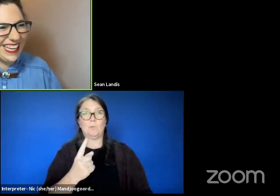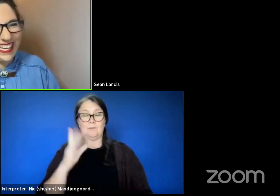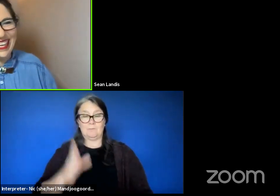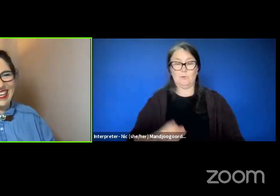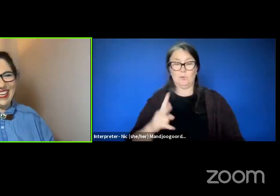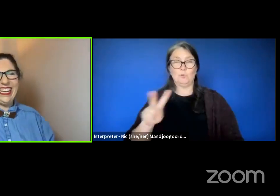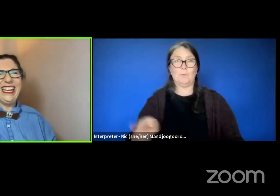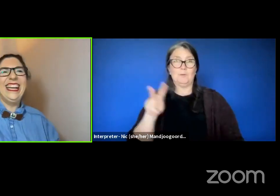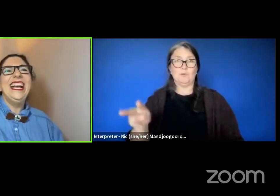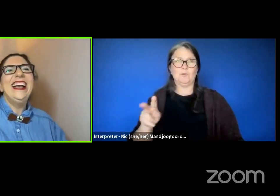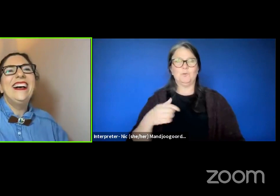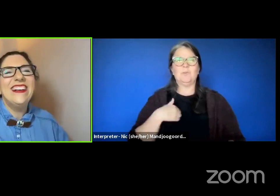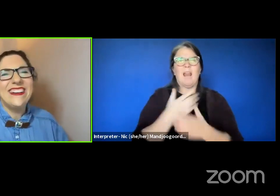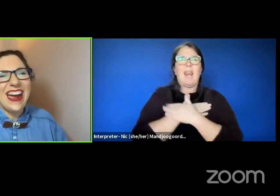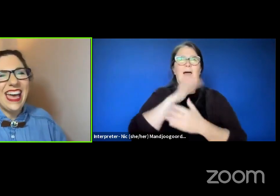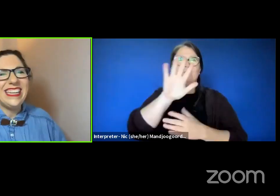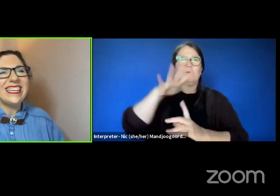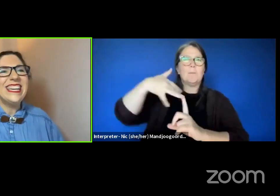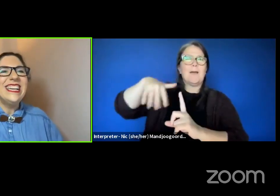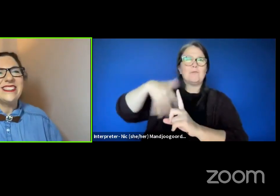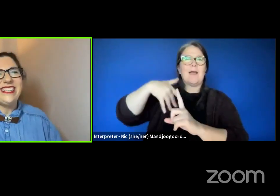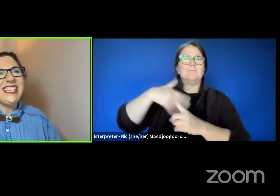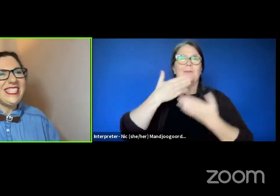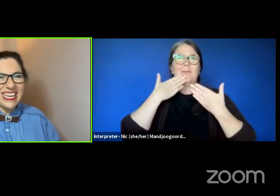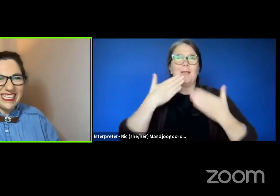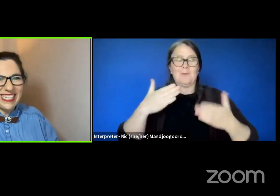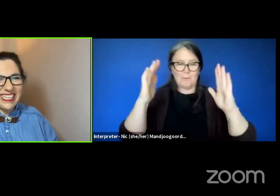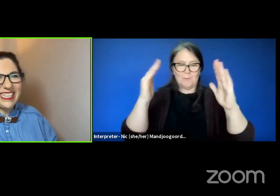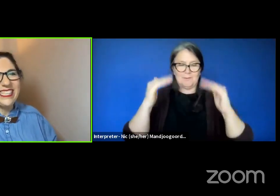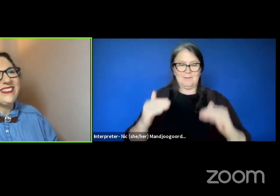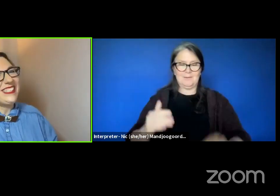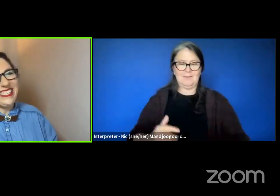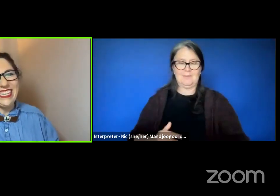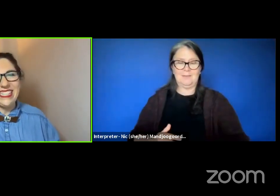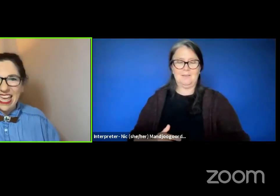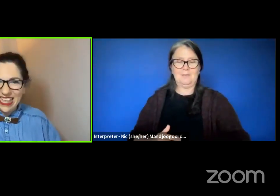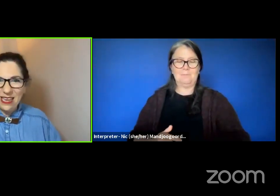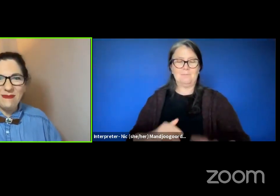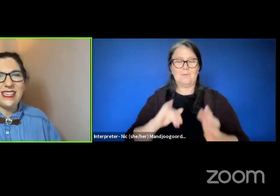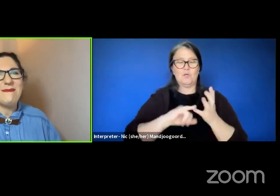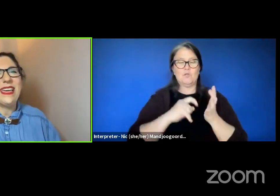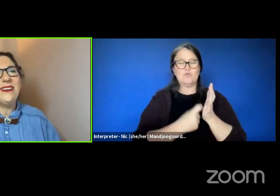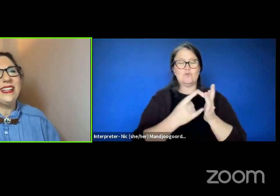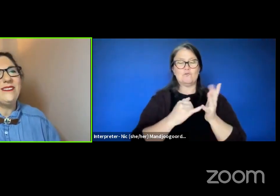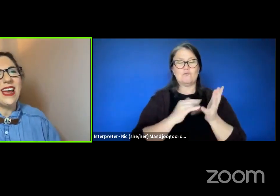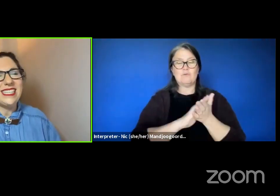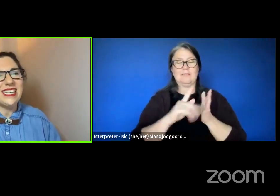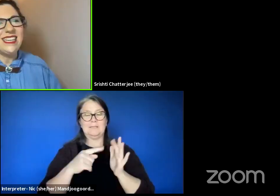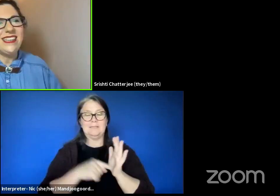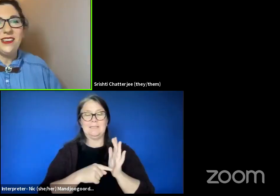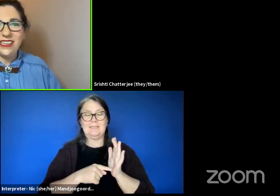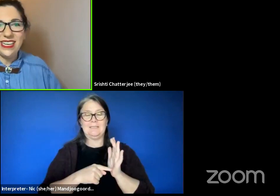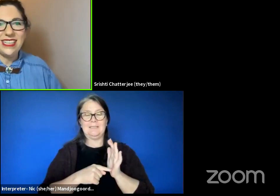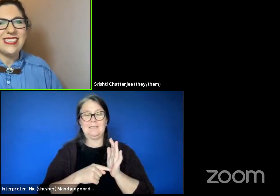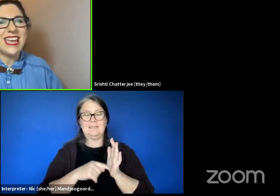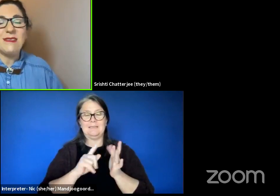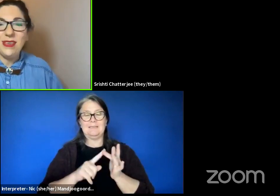you really you really thought about the there and I thank you. All right. Search teacher All right, sir strategy. seeds